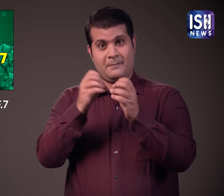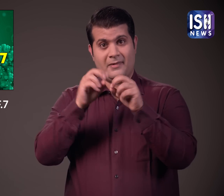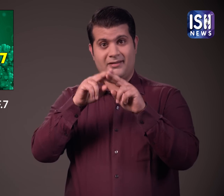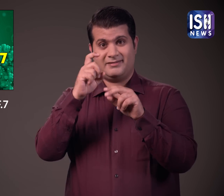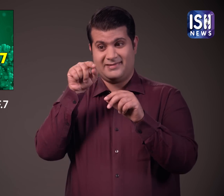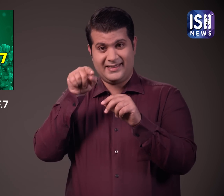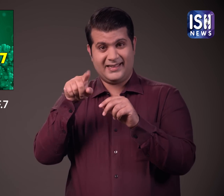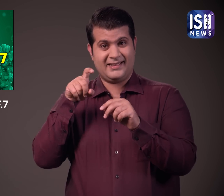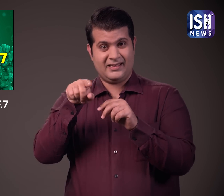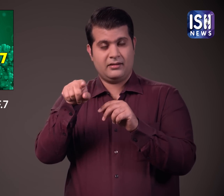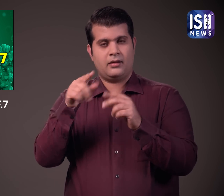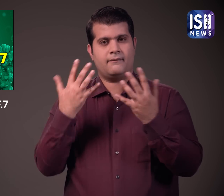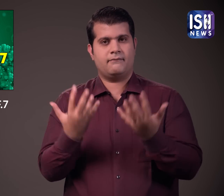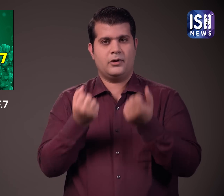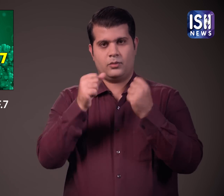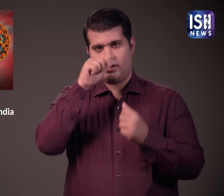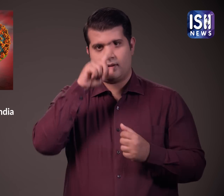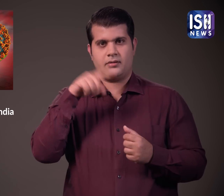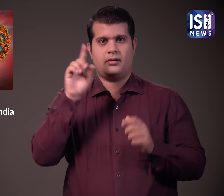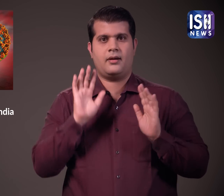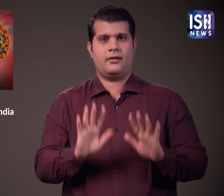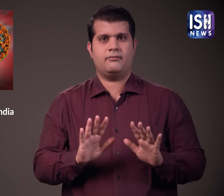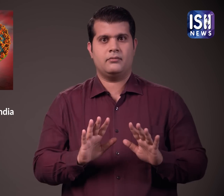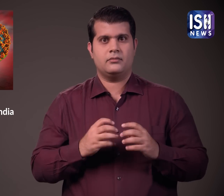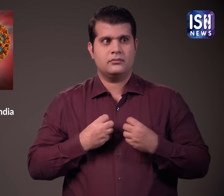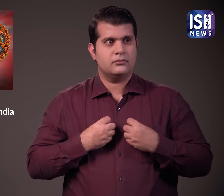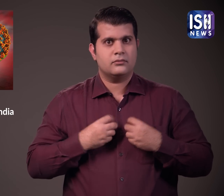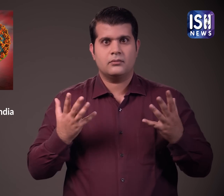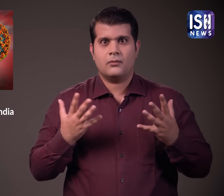Cases of Omicron sub-variant BF.7 has been found in India. Shocking!